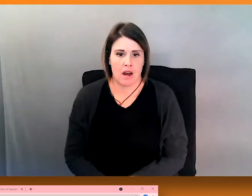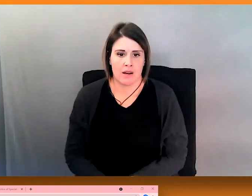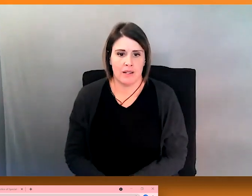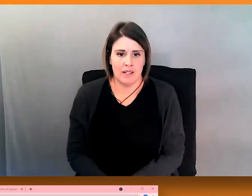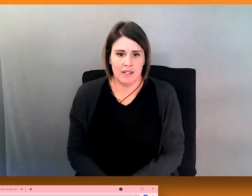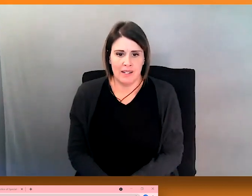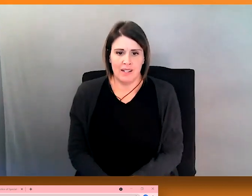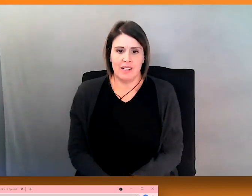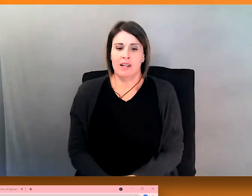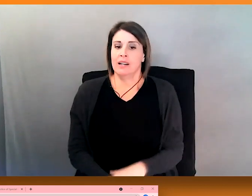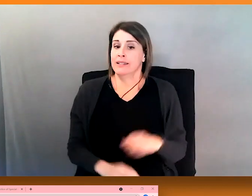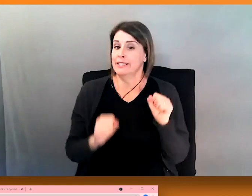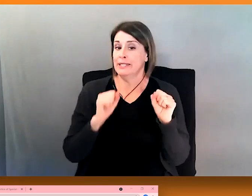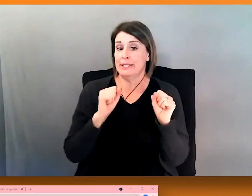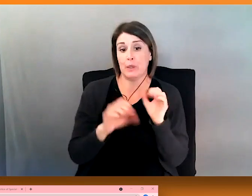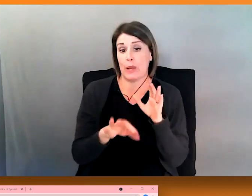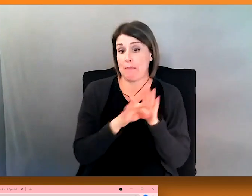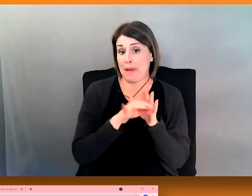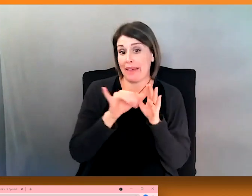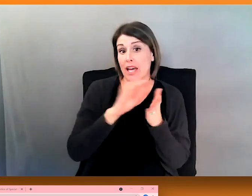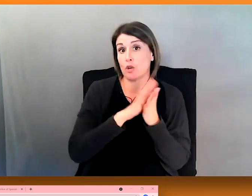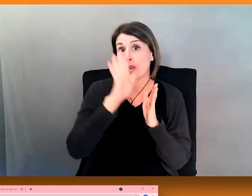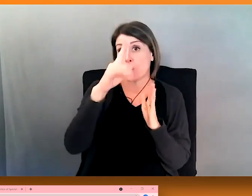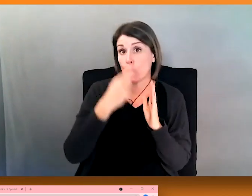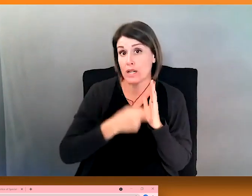You could choose to make it a default if you want.